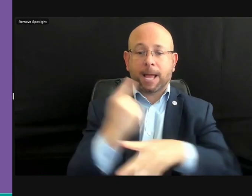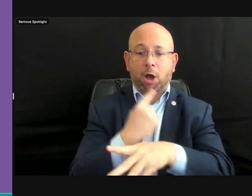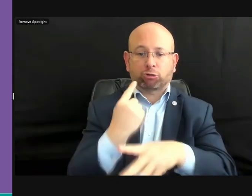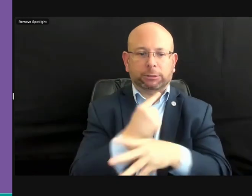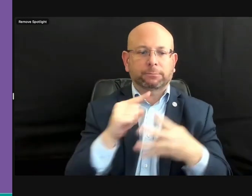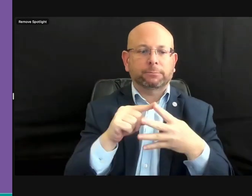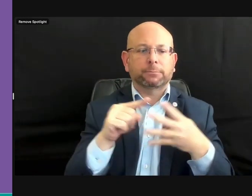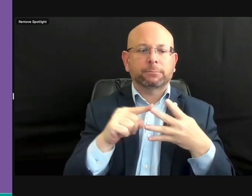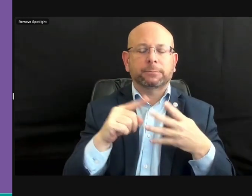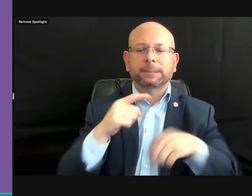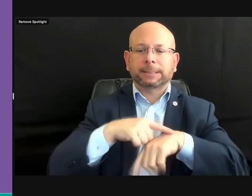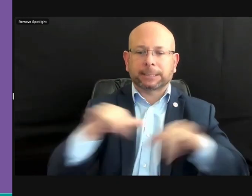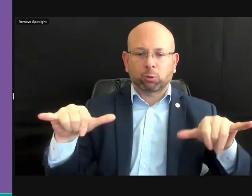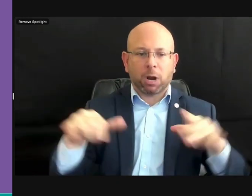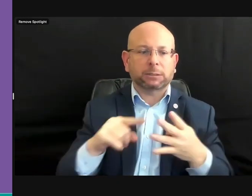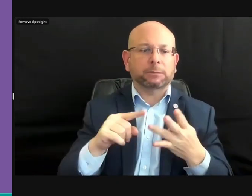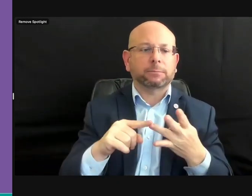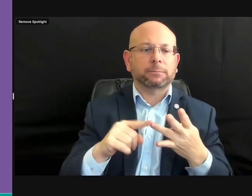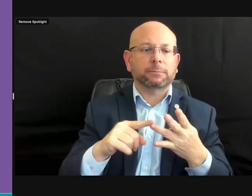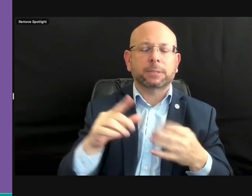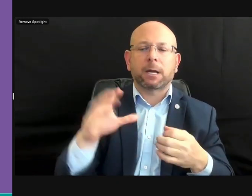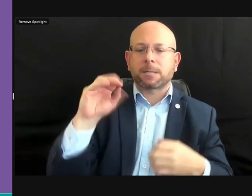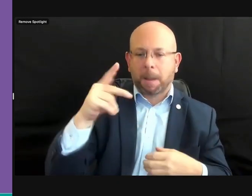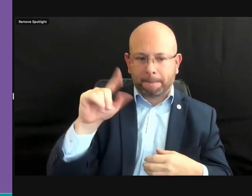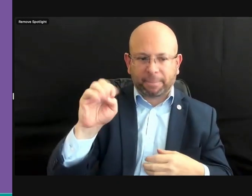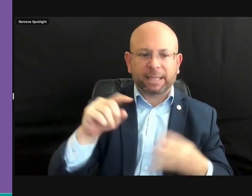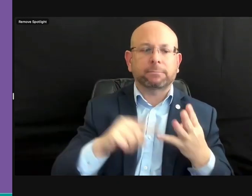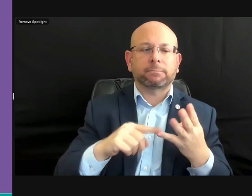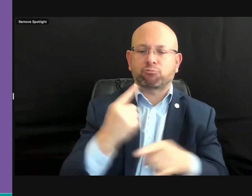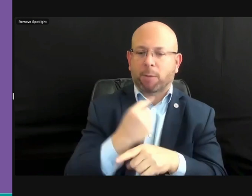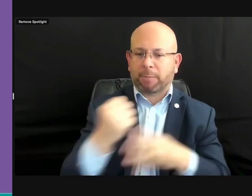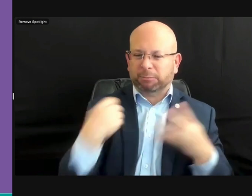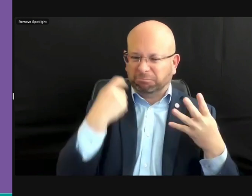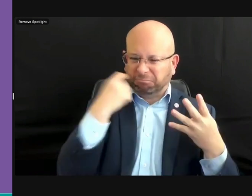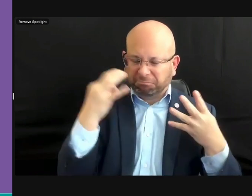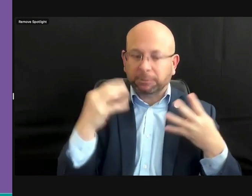Captions must be accurate, synchronous, complete, and have proper placement.